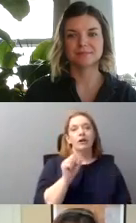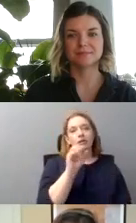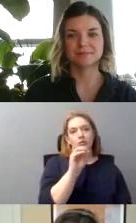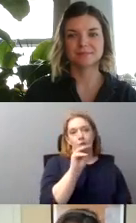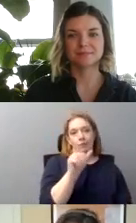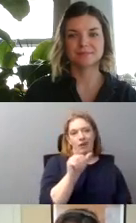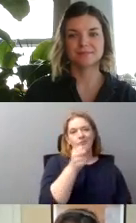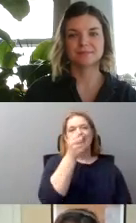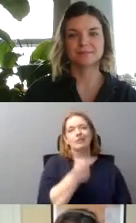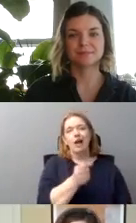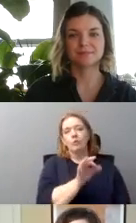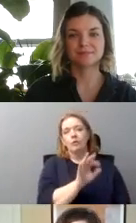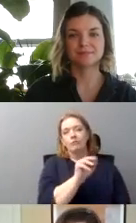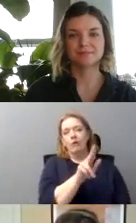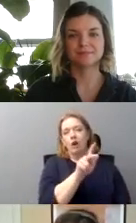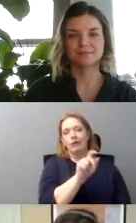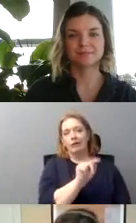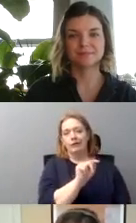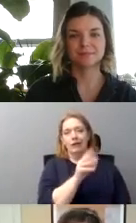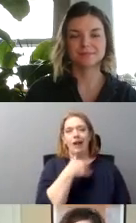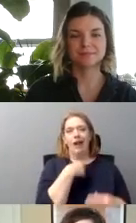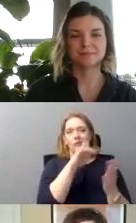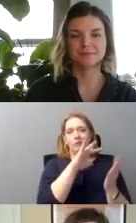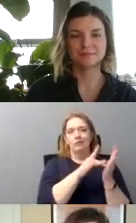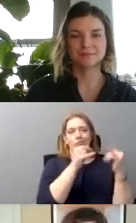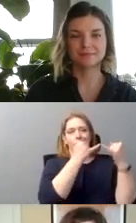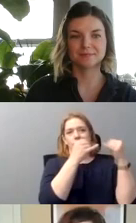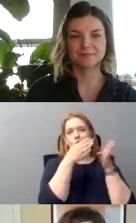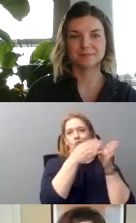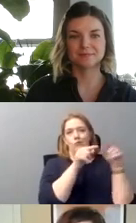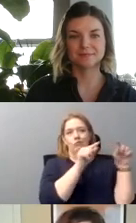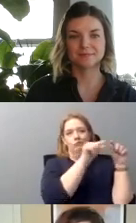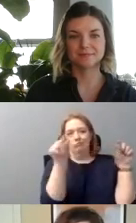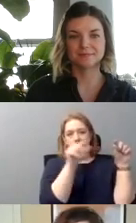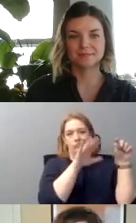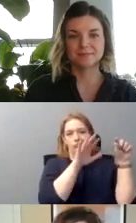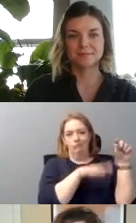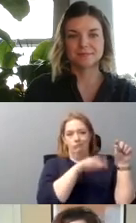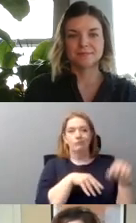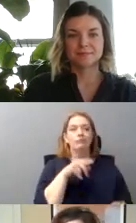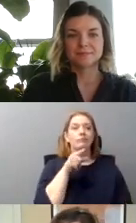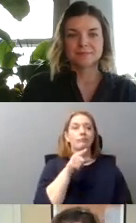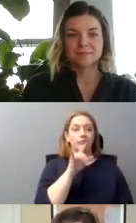Named for the central avenue that demarks it. Here stands SFMOMA, a building that just had